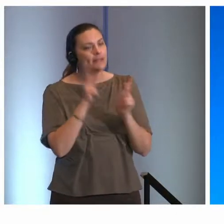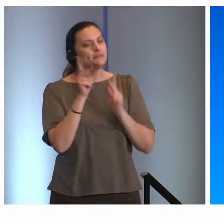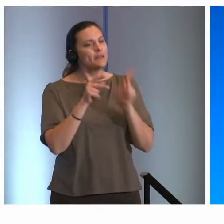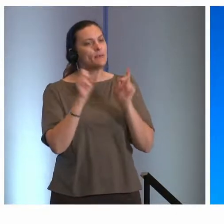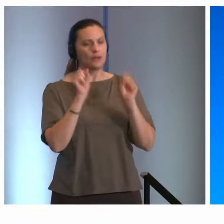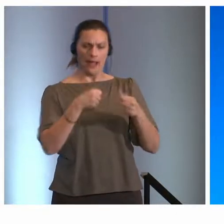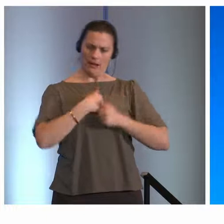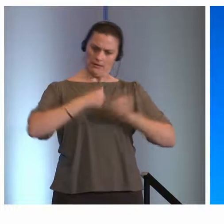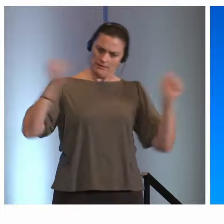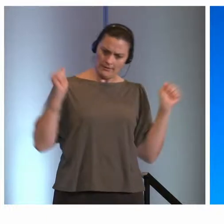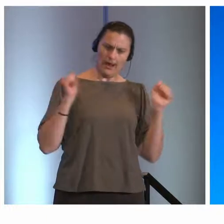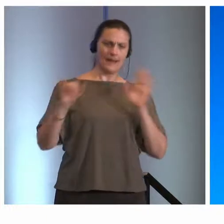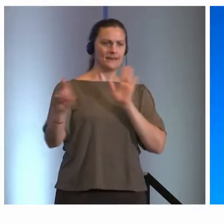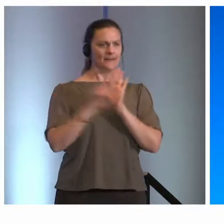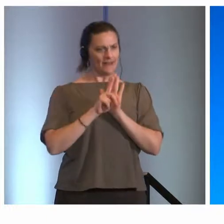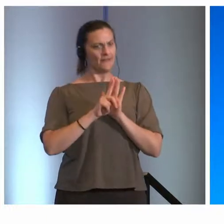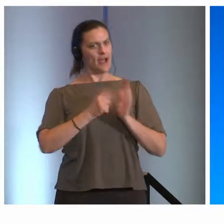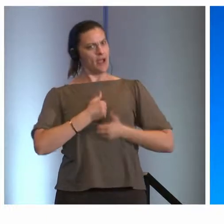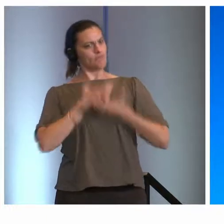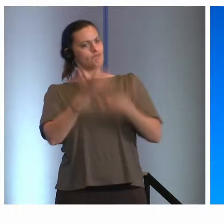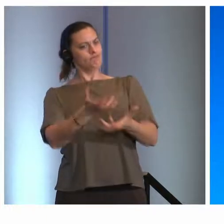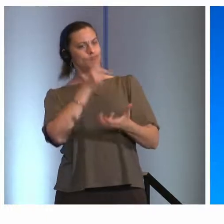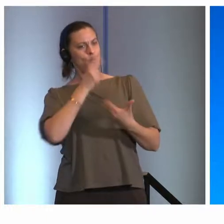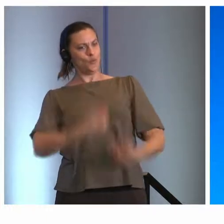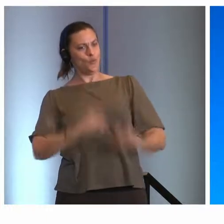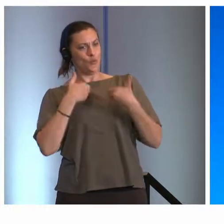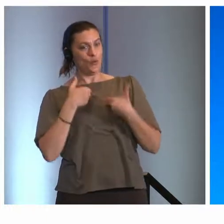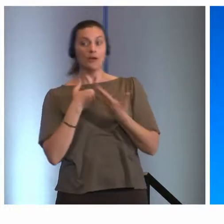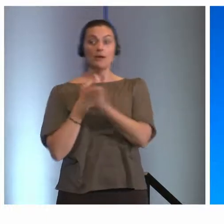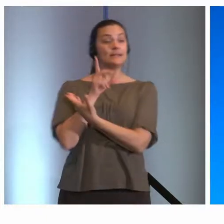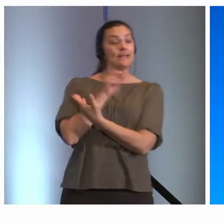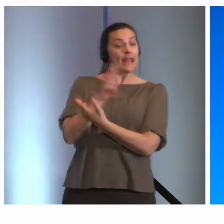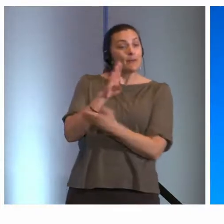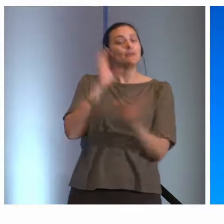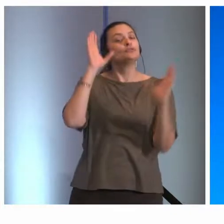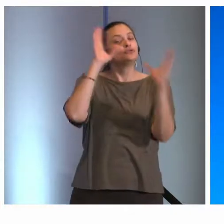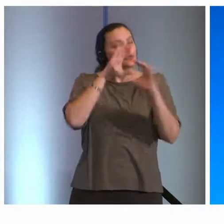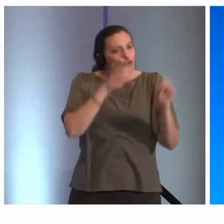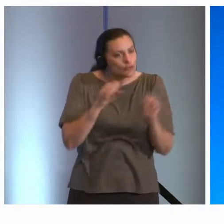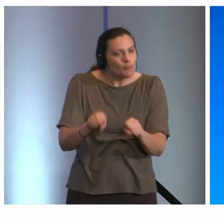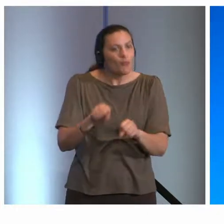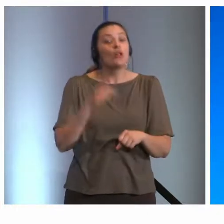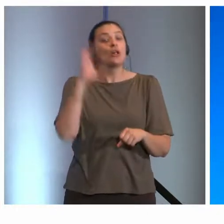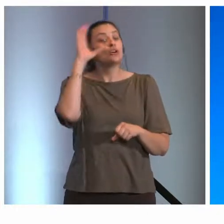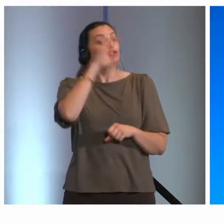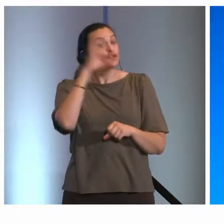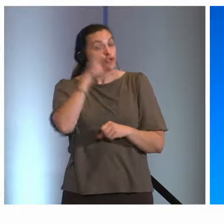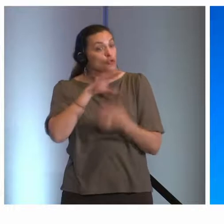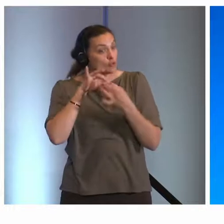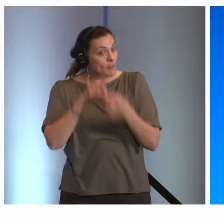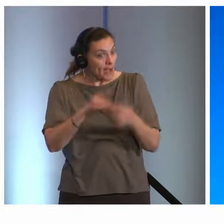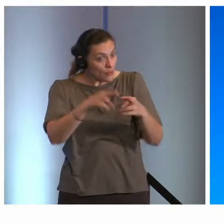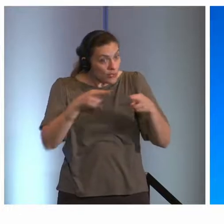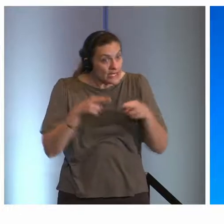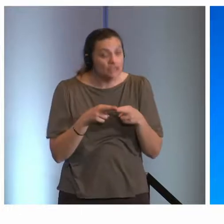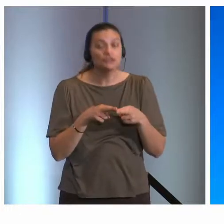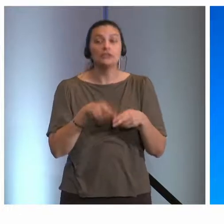for people to self-identify. We are....